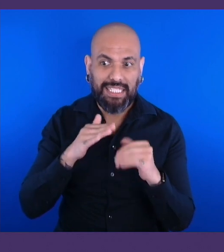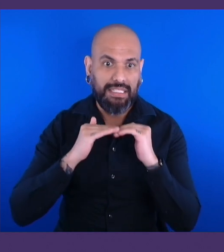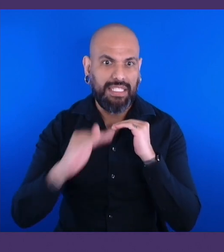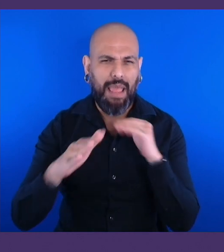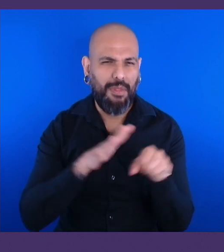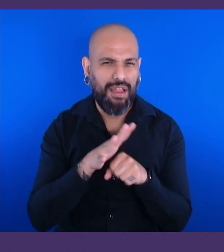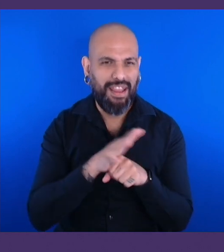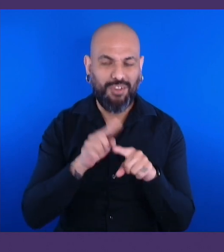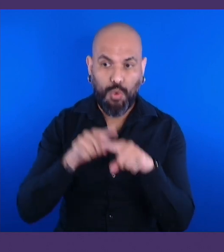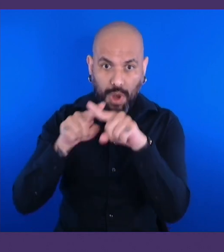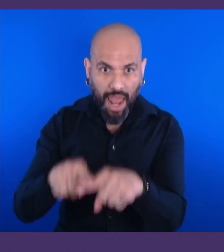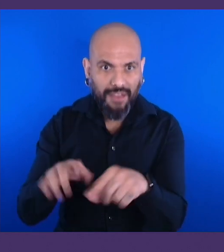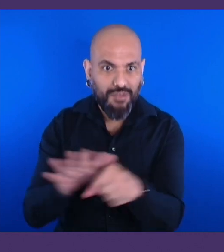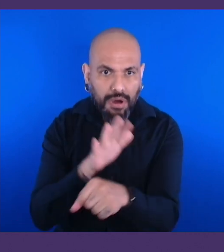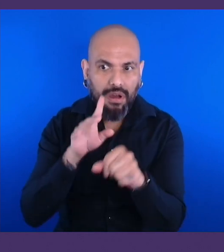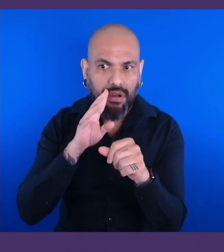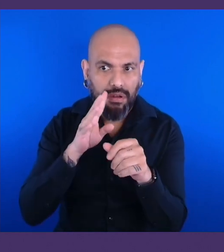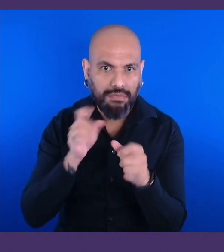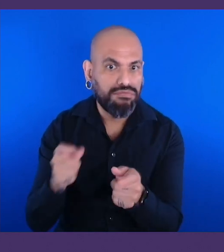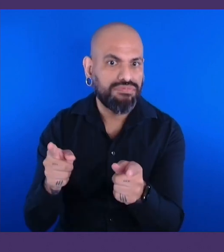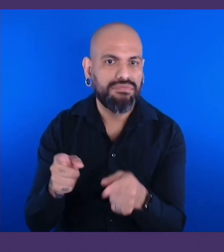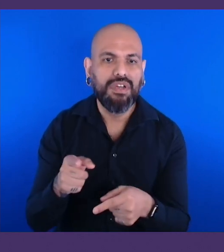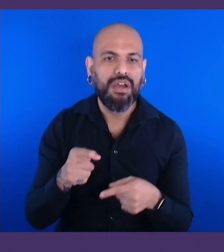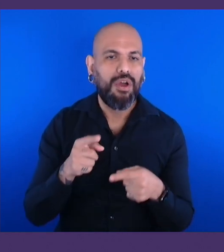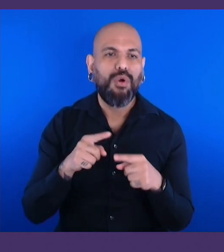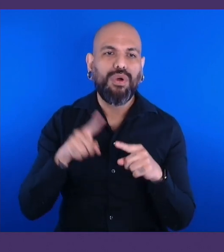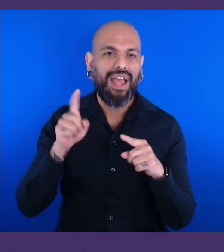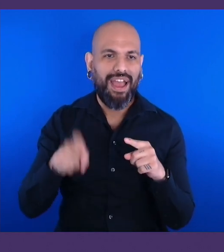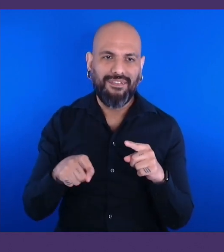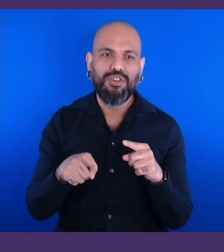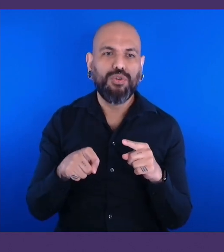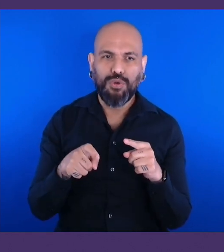and adopt what will become the new standard, we're certainly encouraging people to start thinking